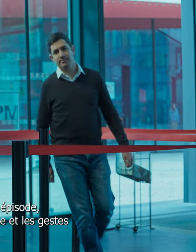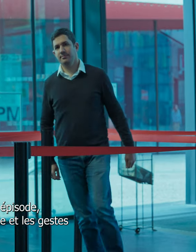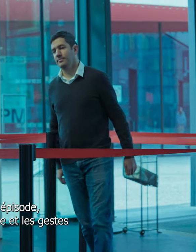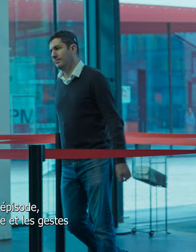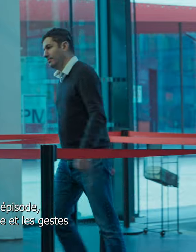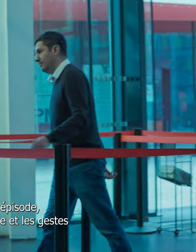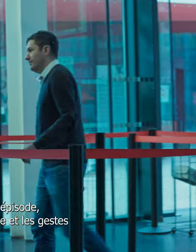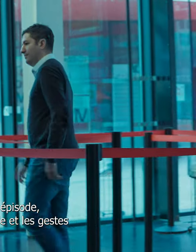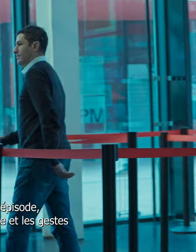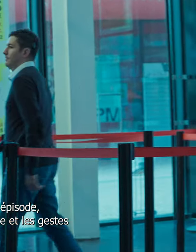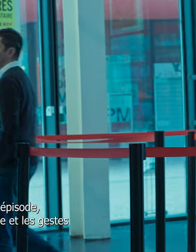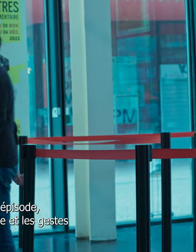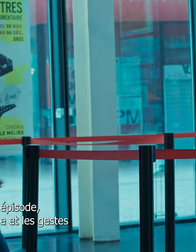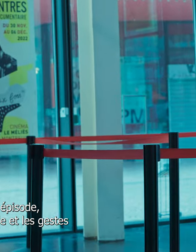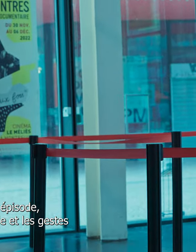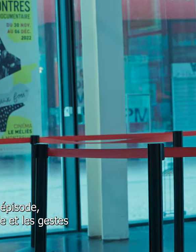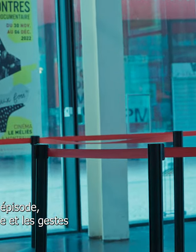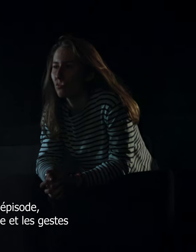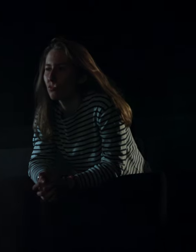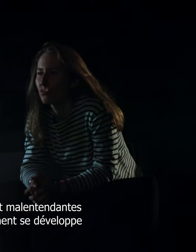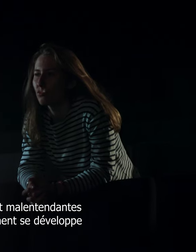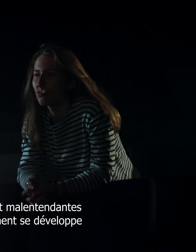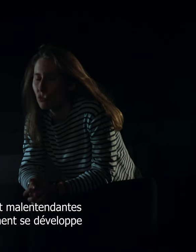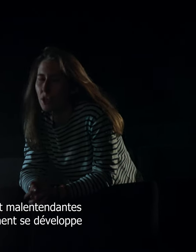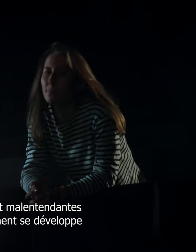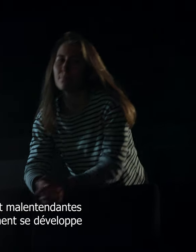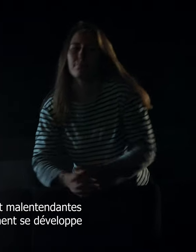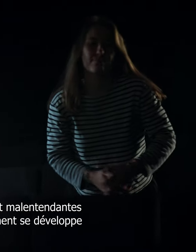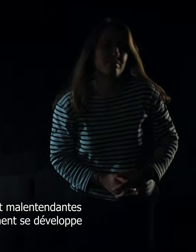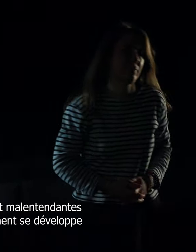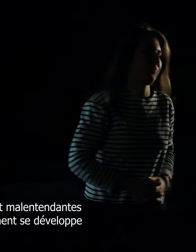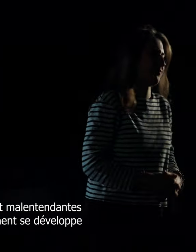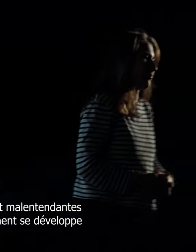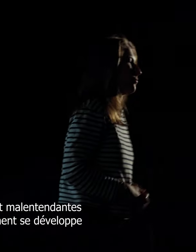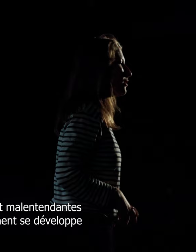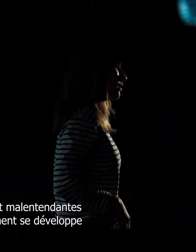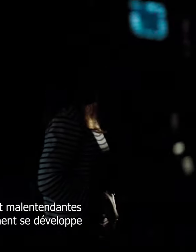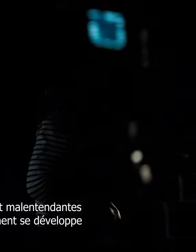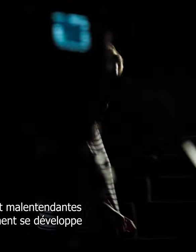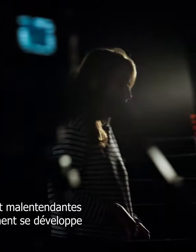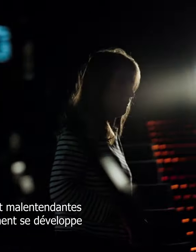In this second episode, I want to leave the words and gestures to the deaf and hard of hearing people who tell us how their cinephilia develops